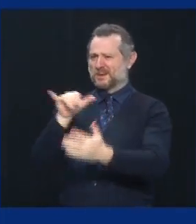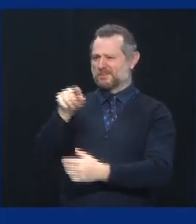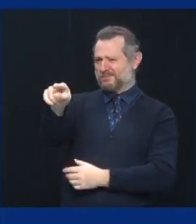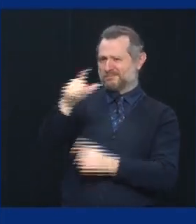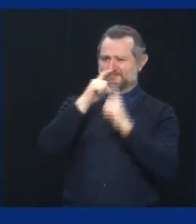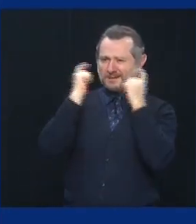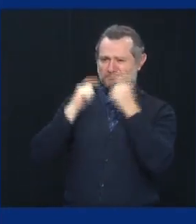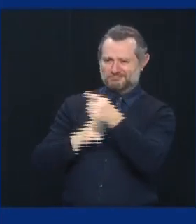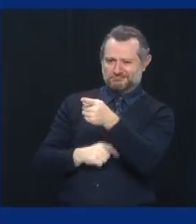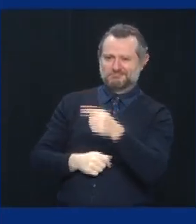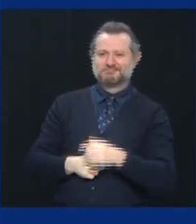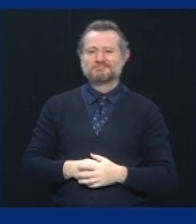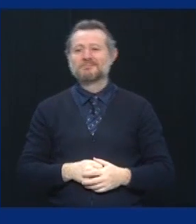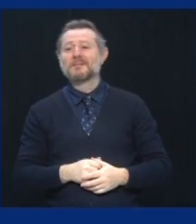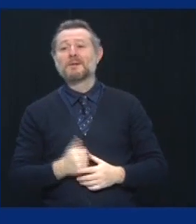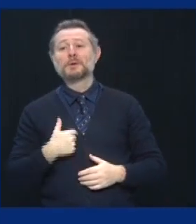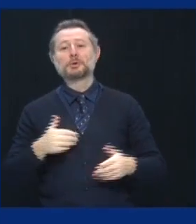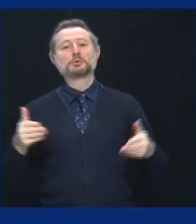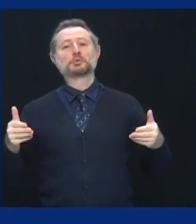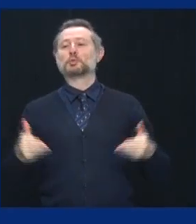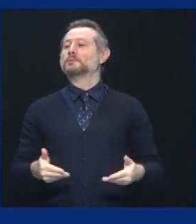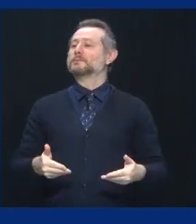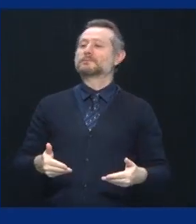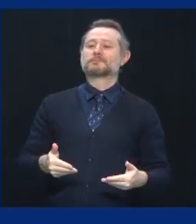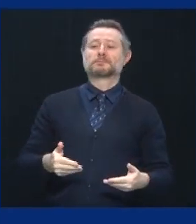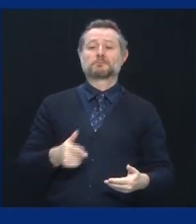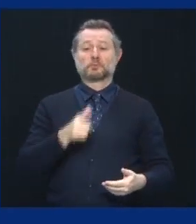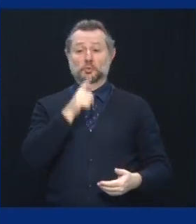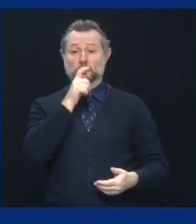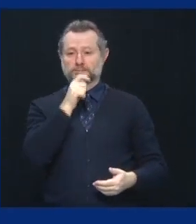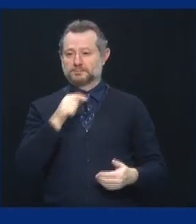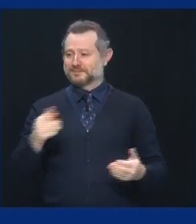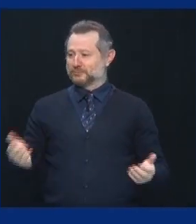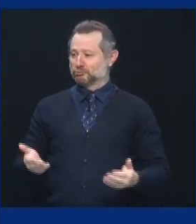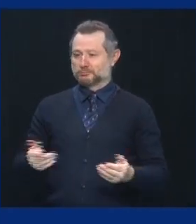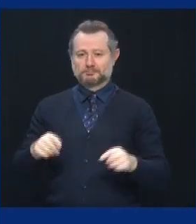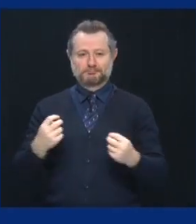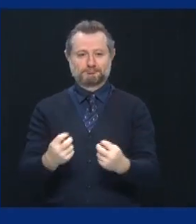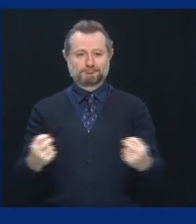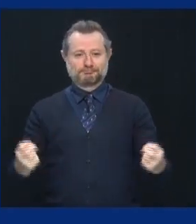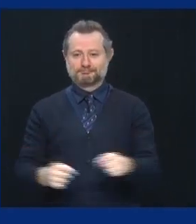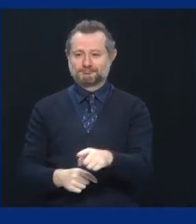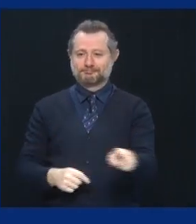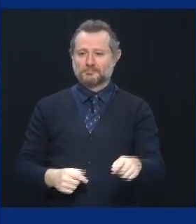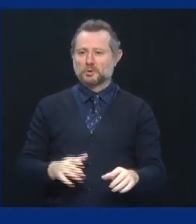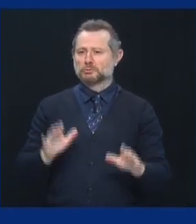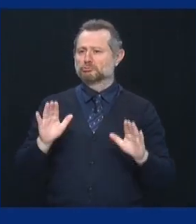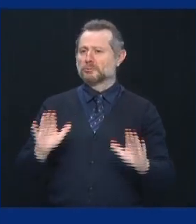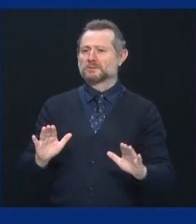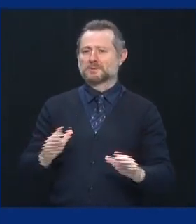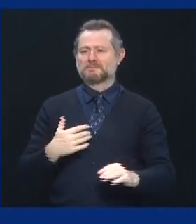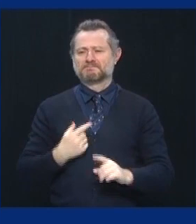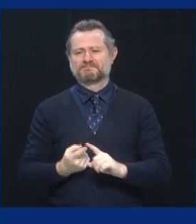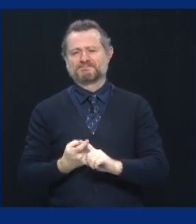MY PLEASURE TO BE BACK IN BROOKLYN. I LOVE THAT MASK. LOVE. I'M GOING TO GET ONE JUST LIKE THAT.